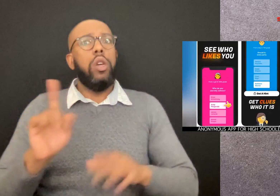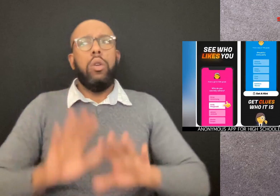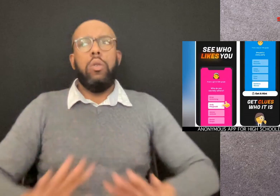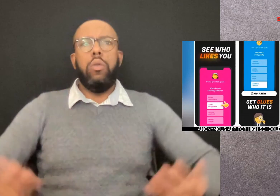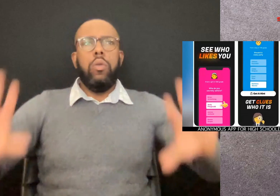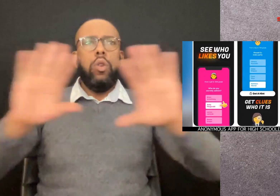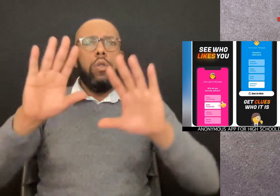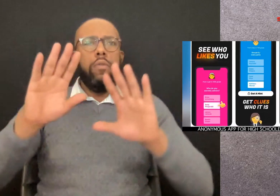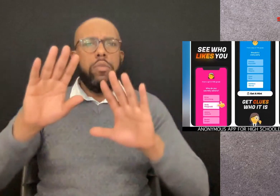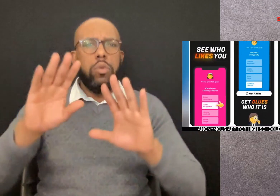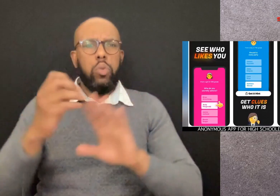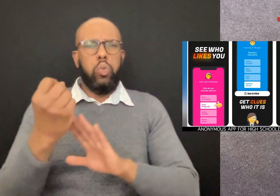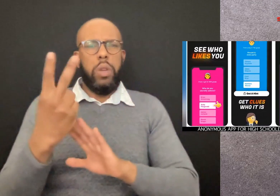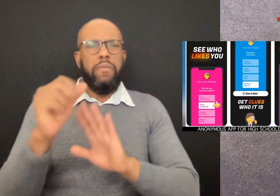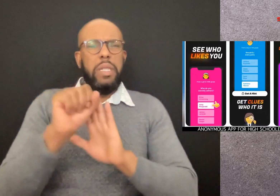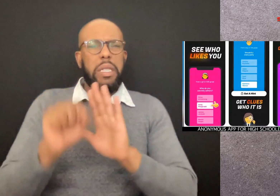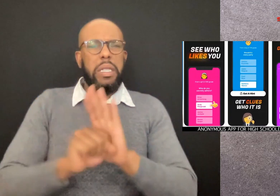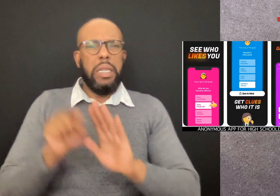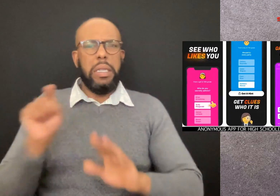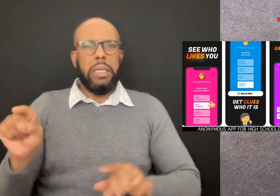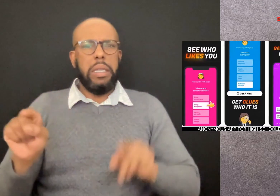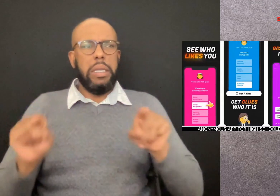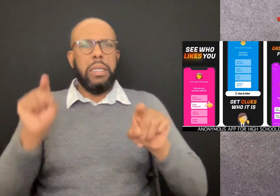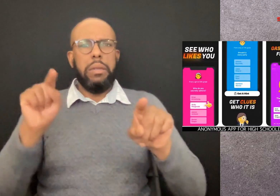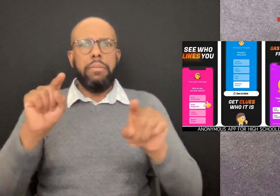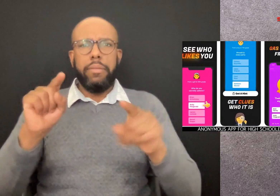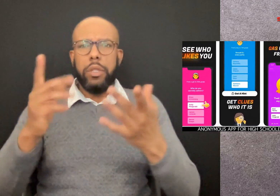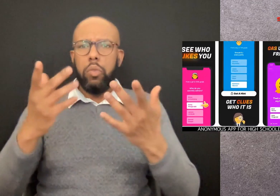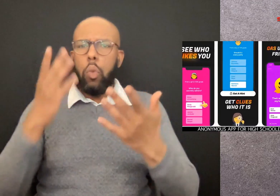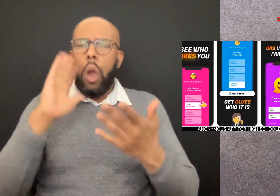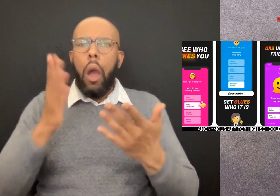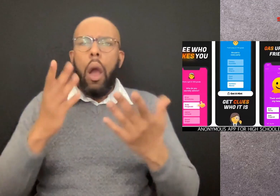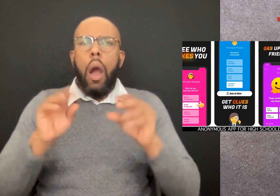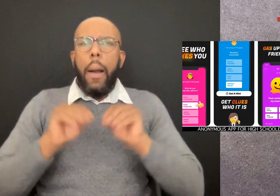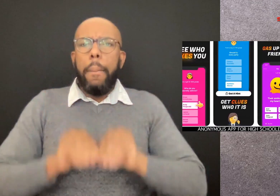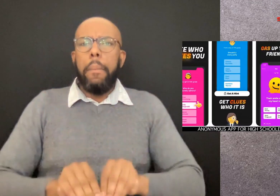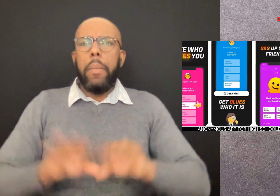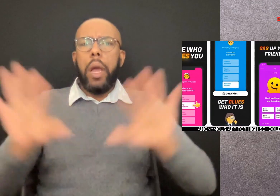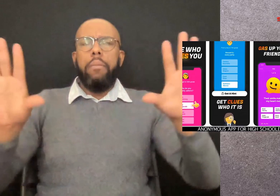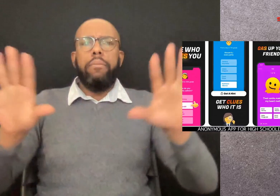It's only available in 12 States now, but it's scheduled to go Nationwide soon.